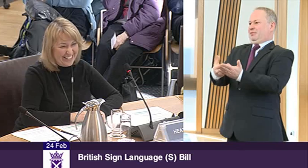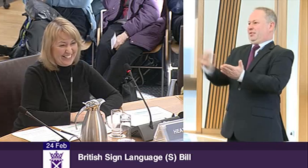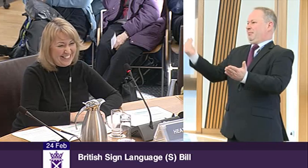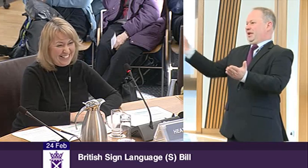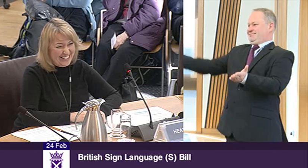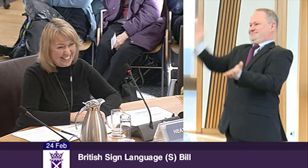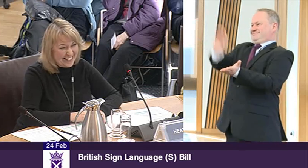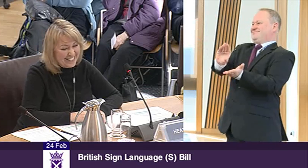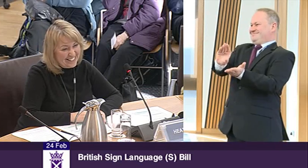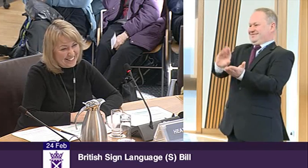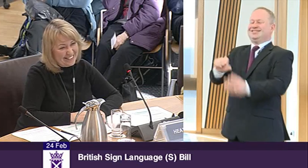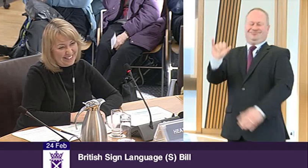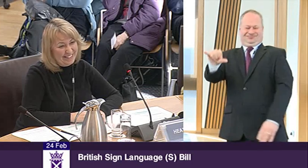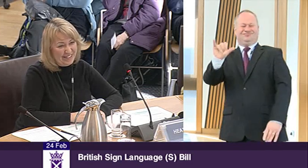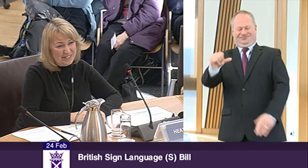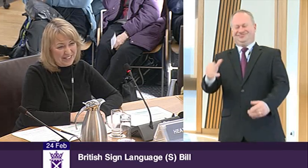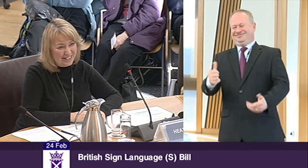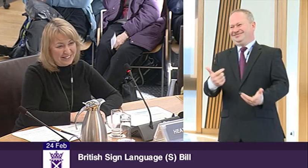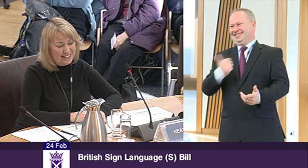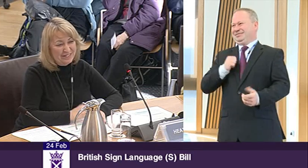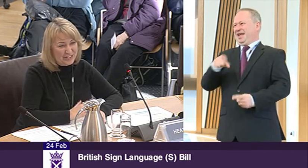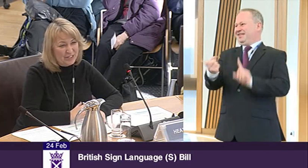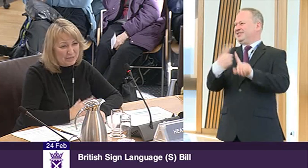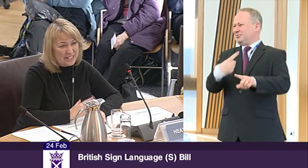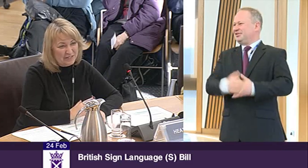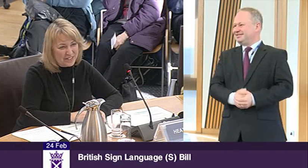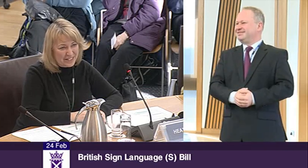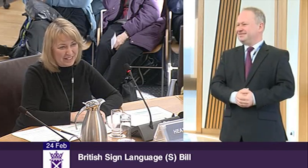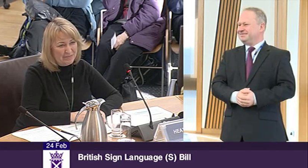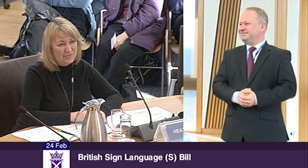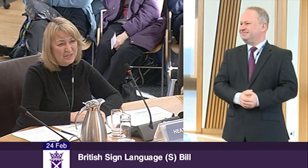James Dornan: I had a feeling that that might be your number 1 response.